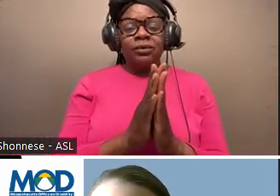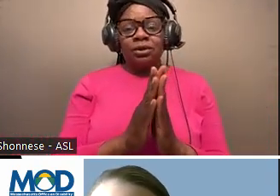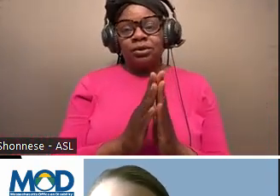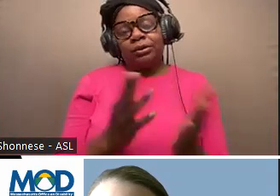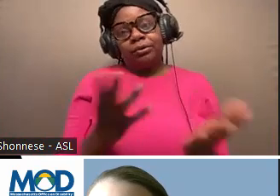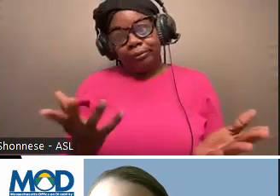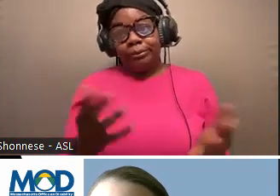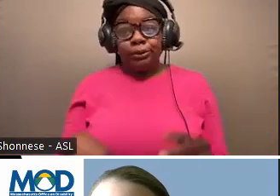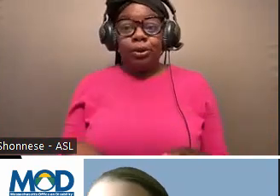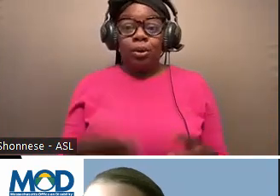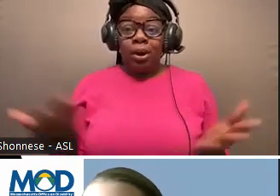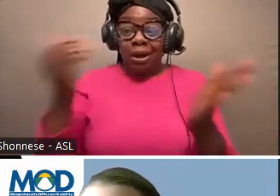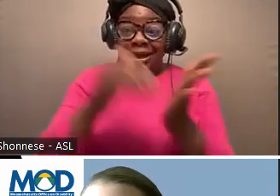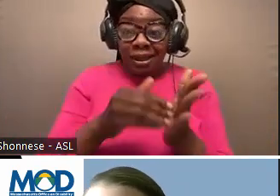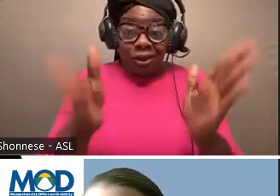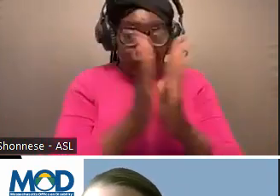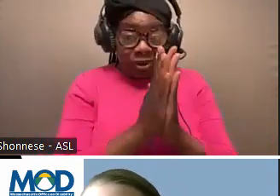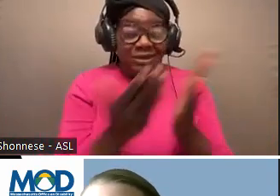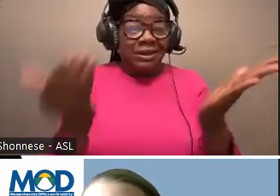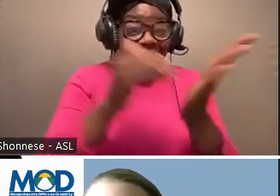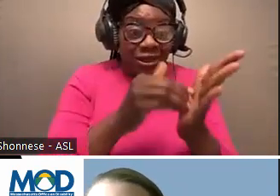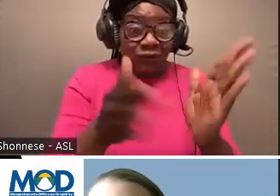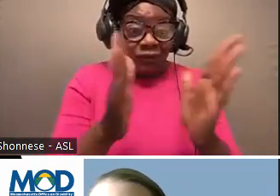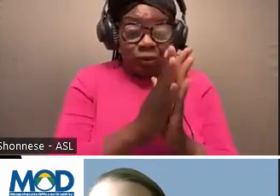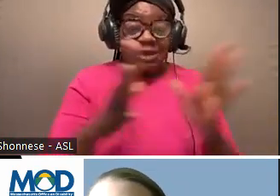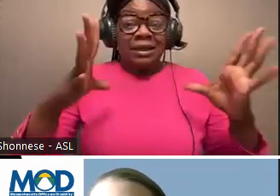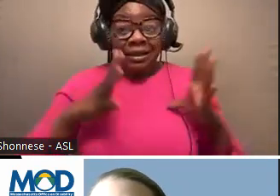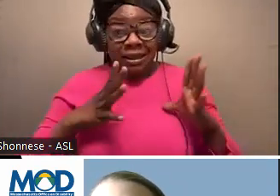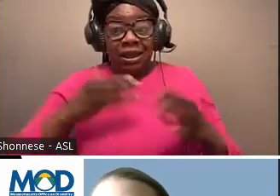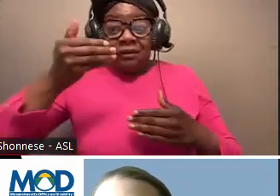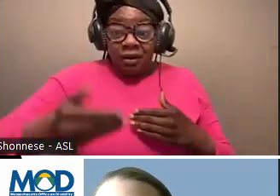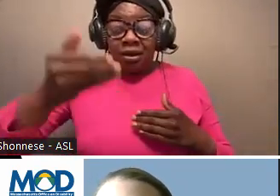requests and they've found that those are reasonable. And I think what the difference